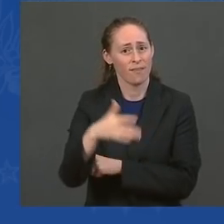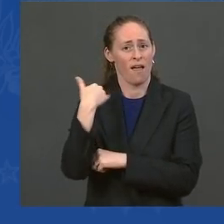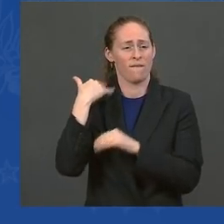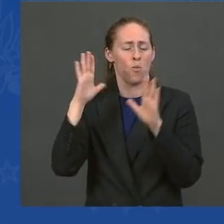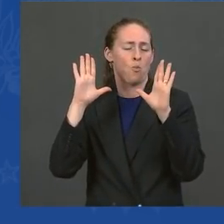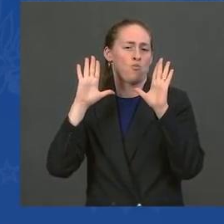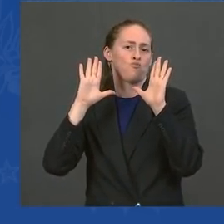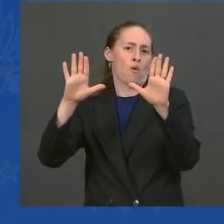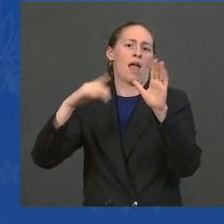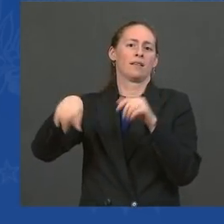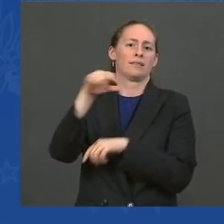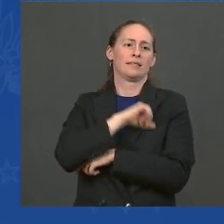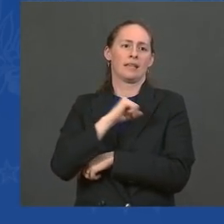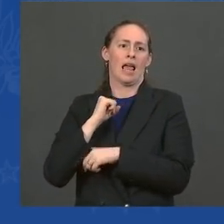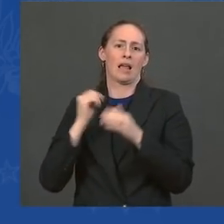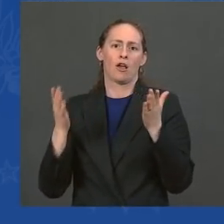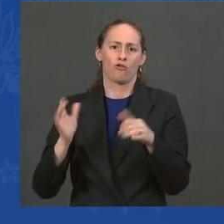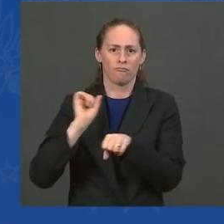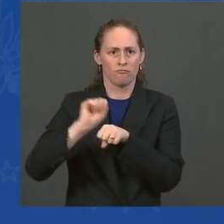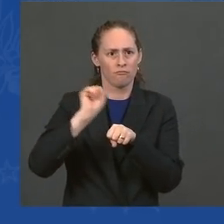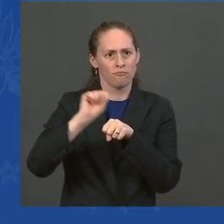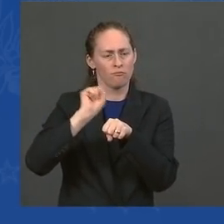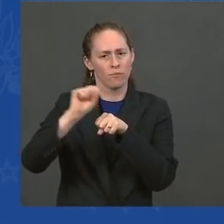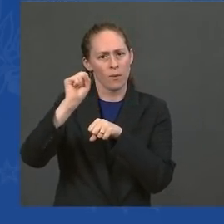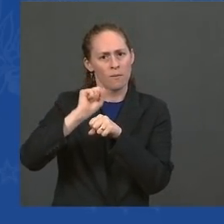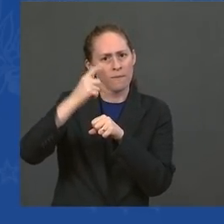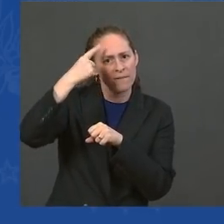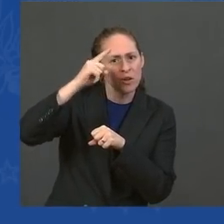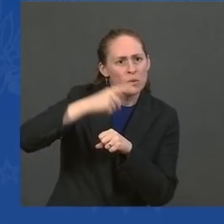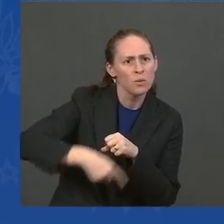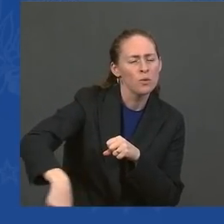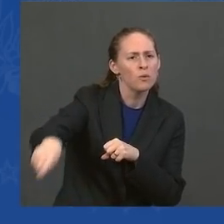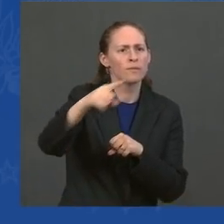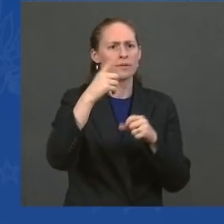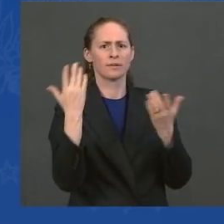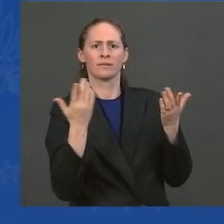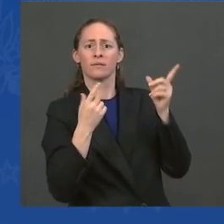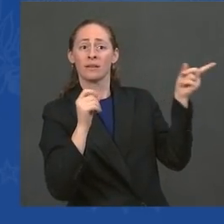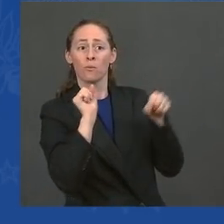They're in Washington because the Senate is in. Debbie and Gary are in Washington now and --